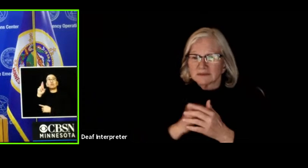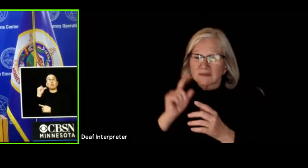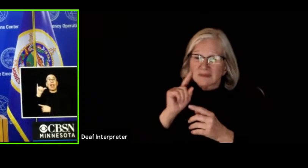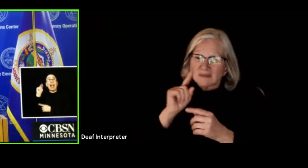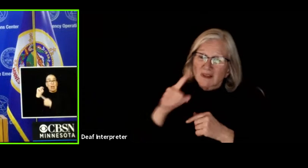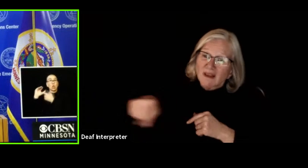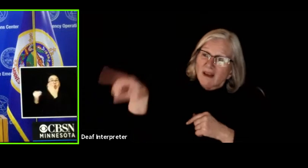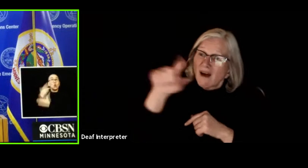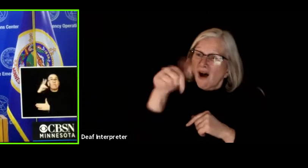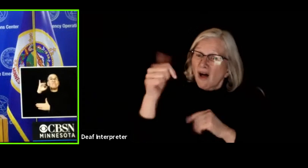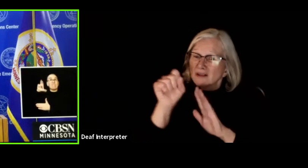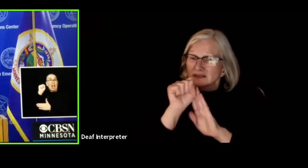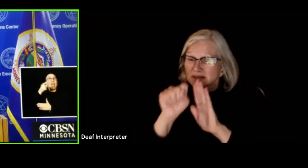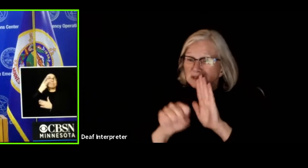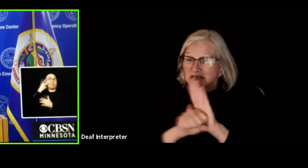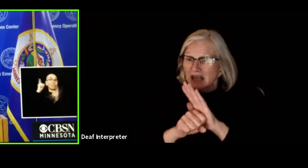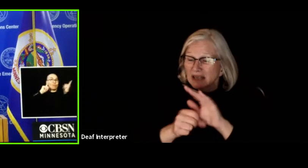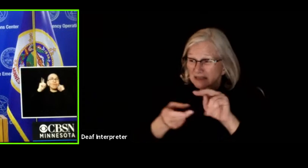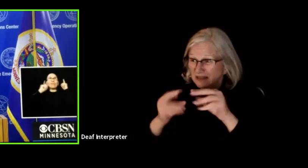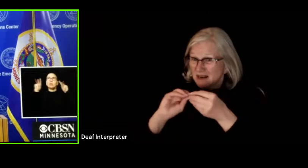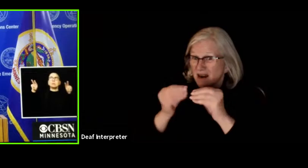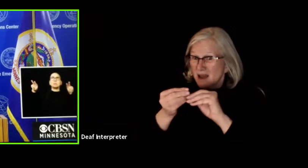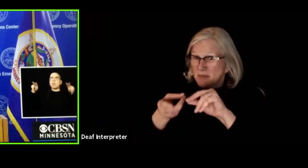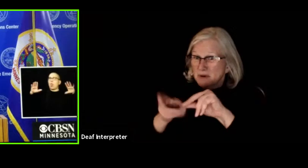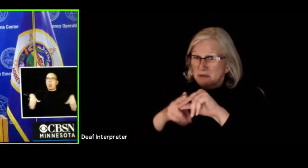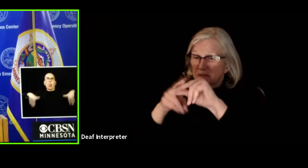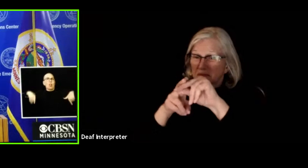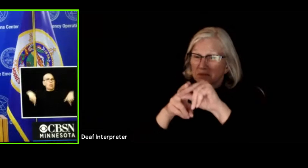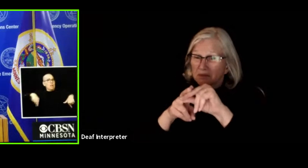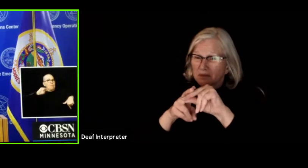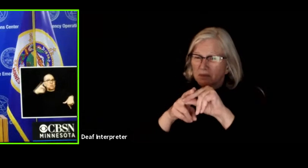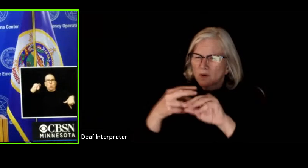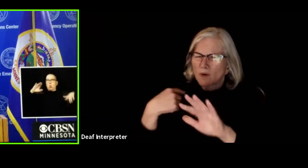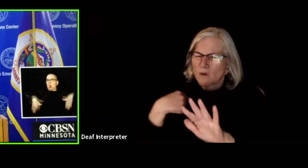OUR SURVEILLANCE TESTING, WE HAVE NOT FOUND IT YET. I THINK IT IS MUCH PROBABILITY